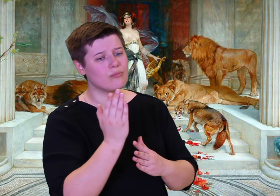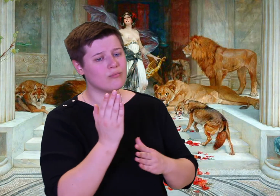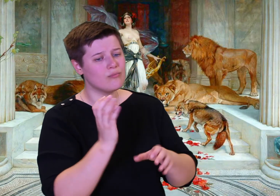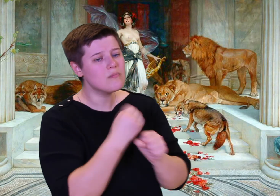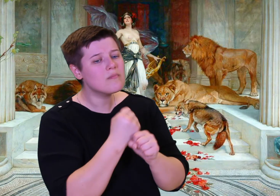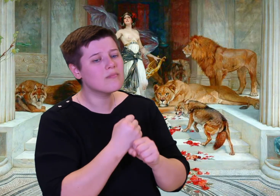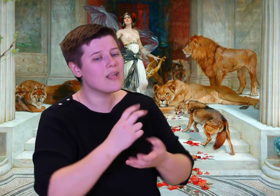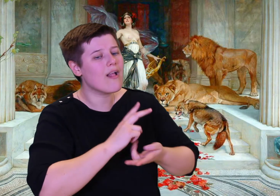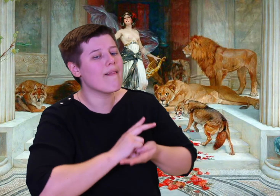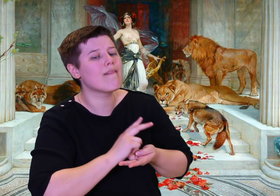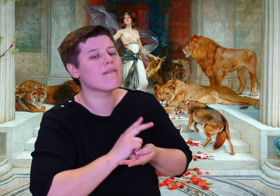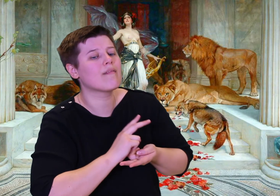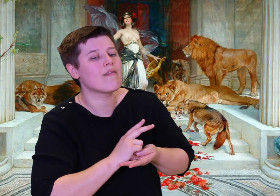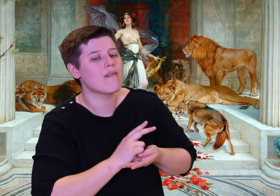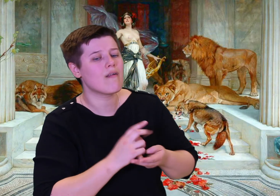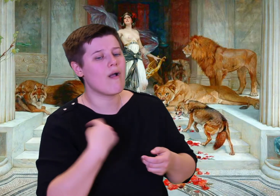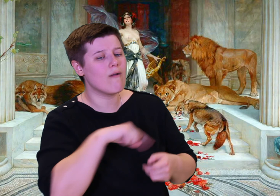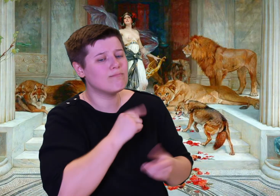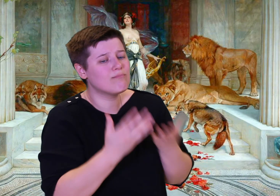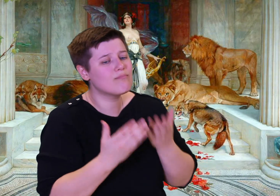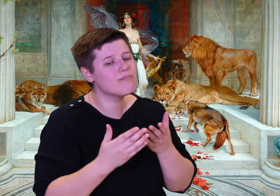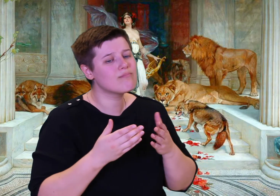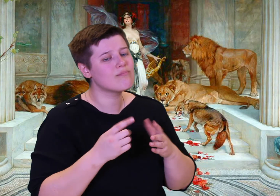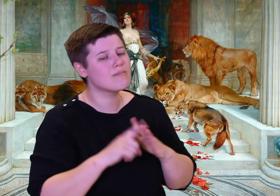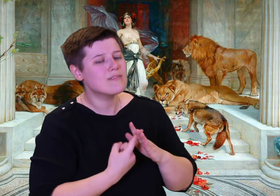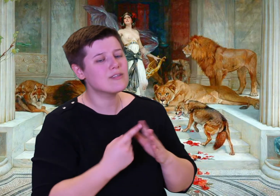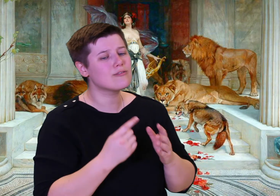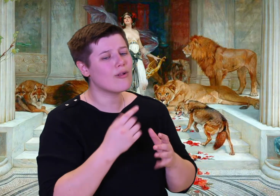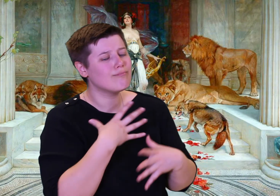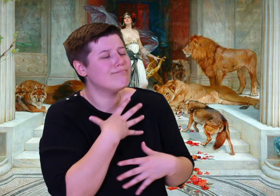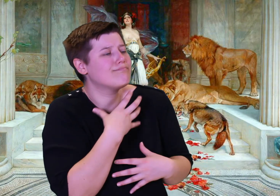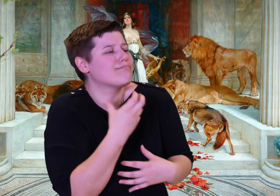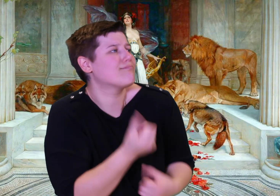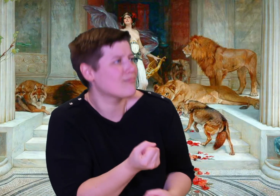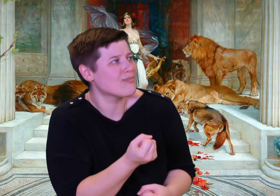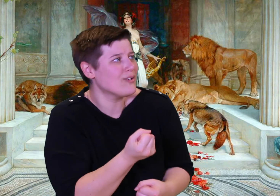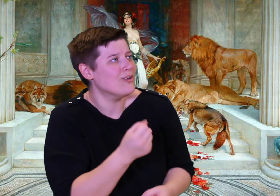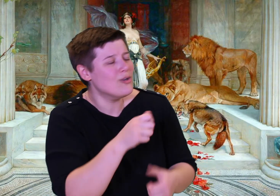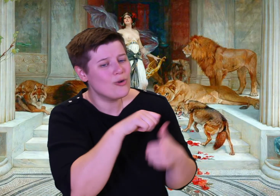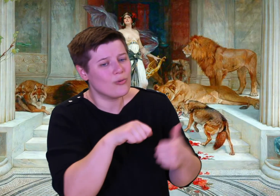and yet not be bewitched. No other man has drunk it and withstood the magic